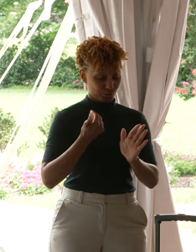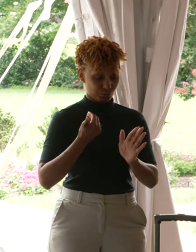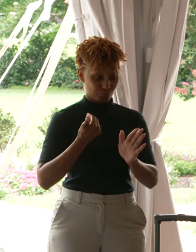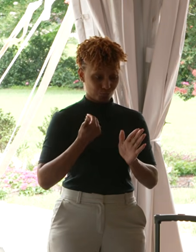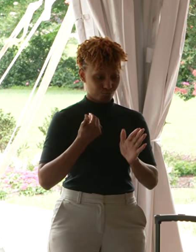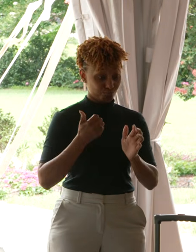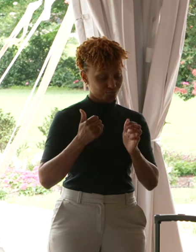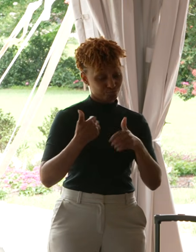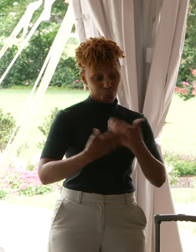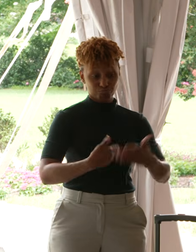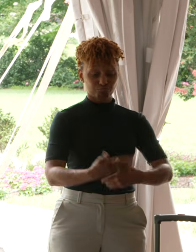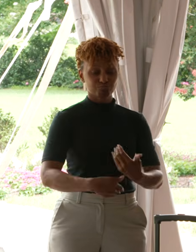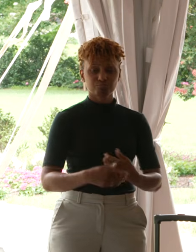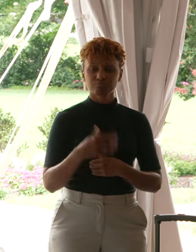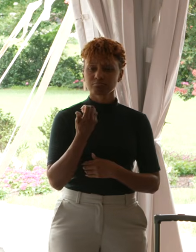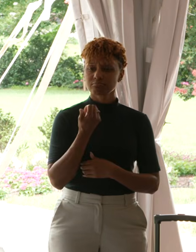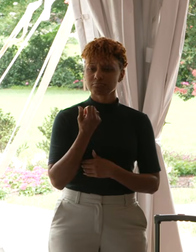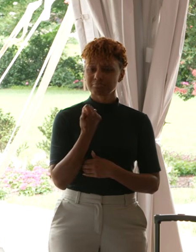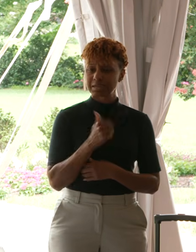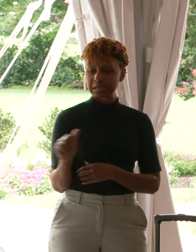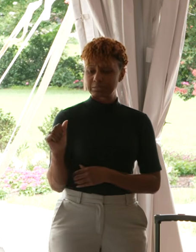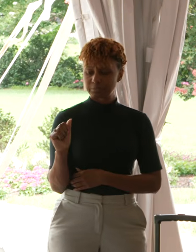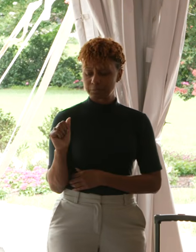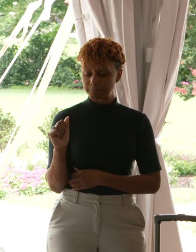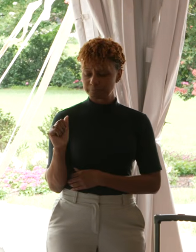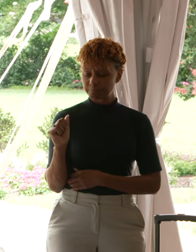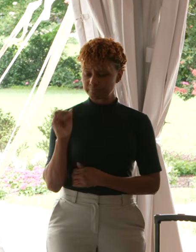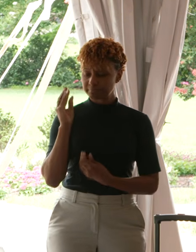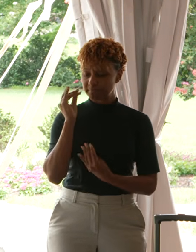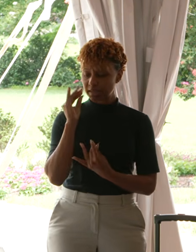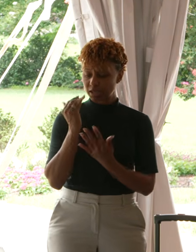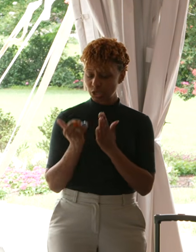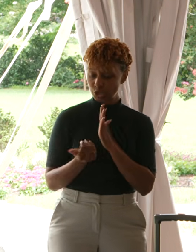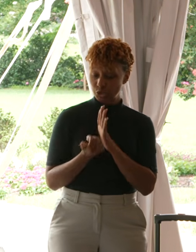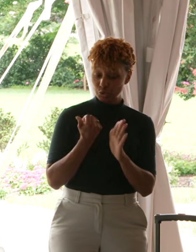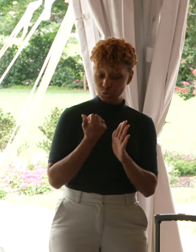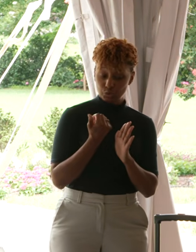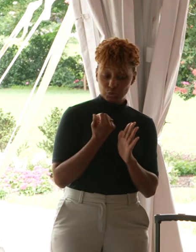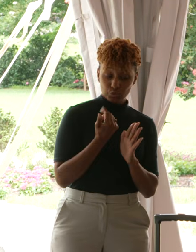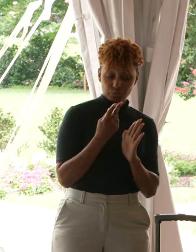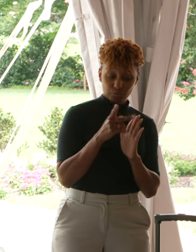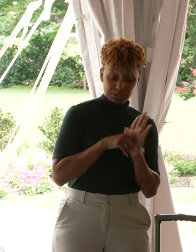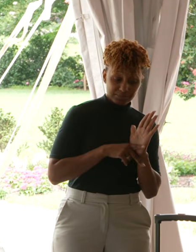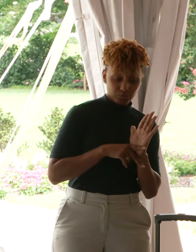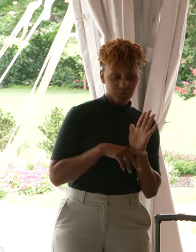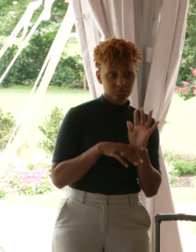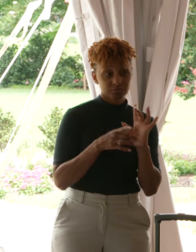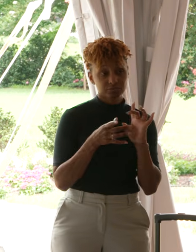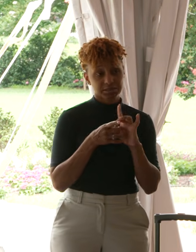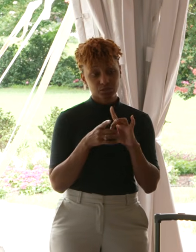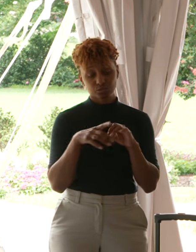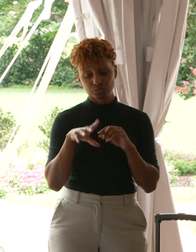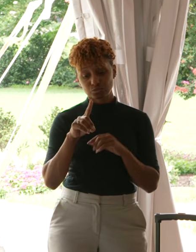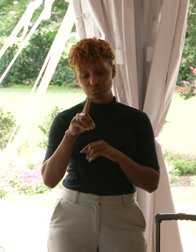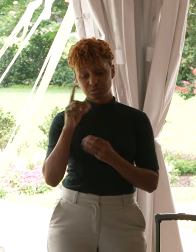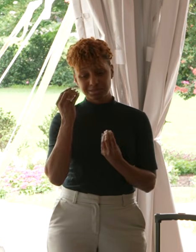there are additional principles to data science or data privacy that Belmont just doesn't cover.